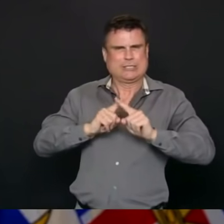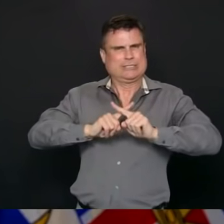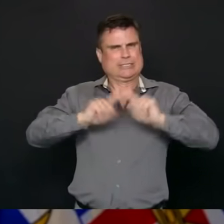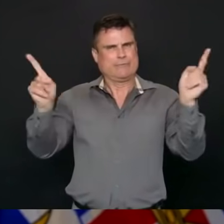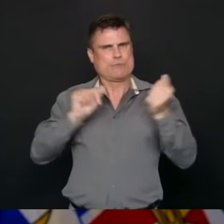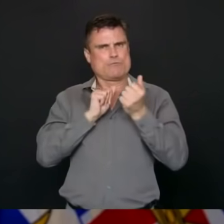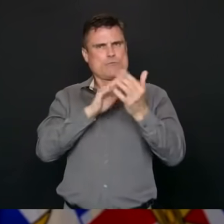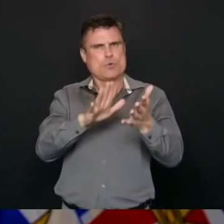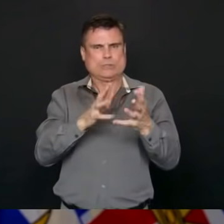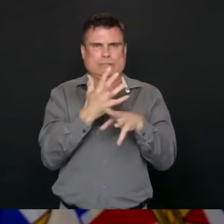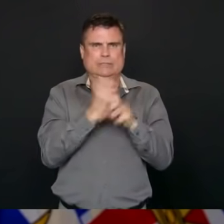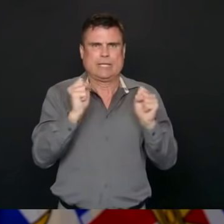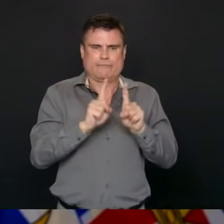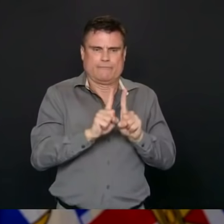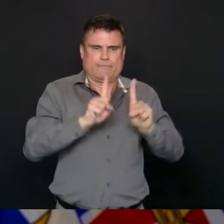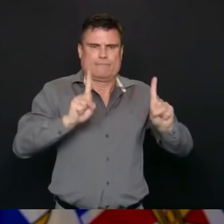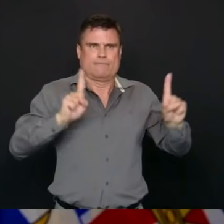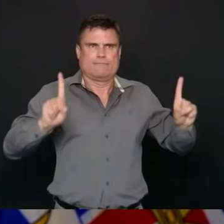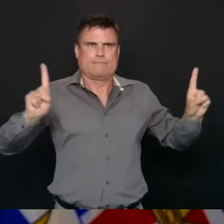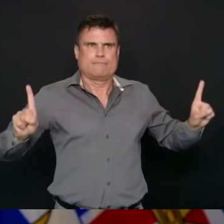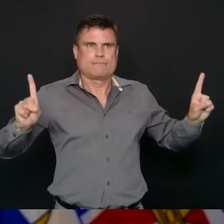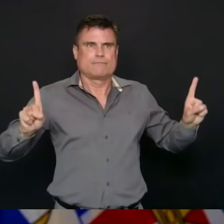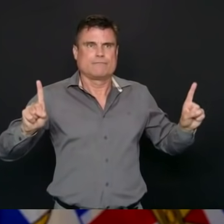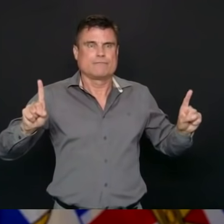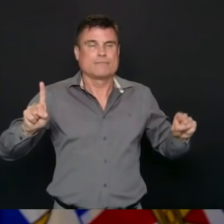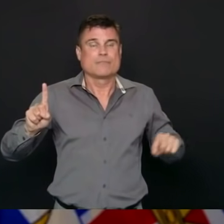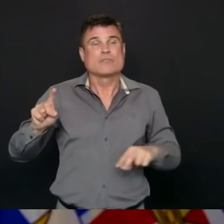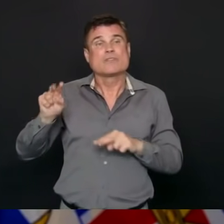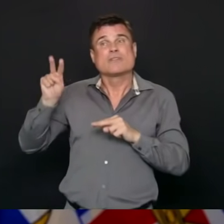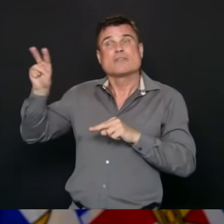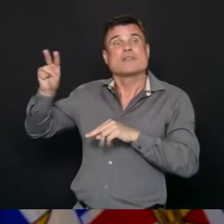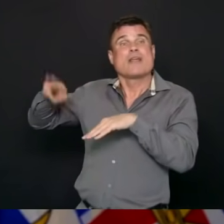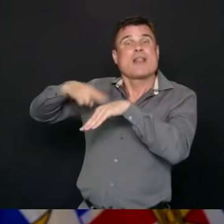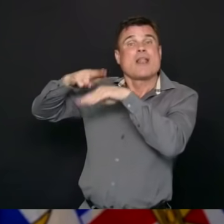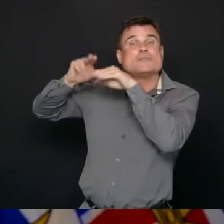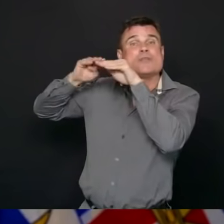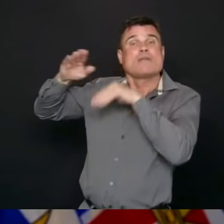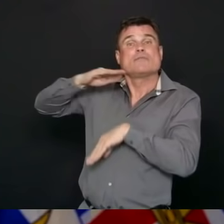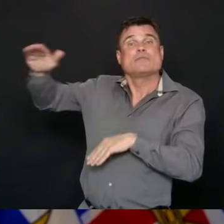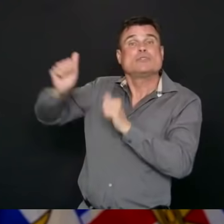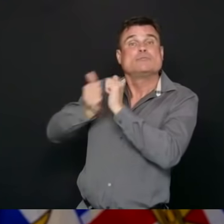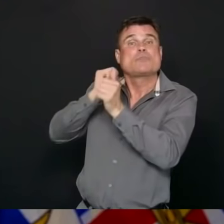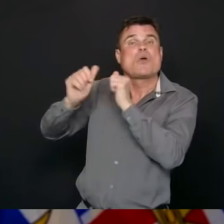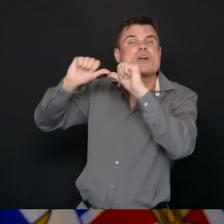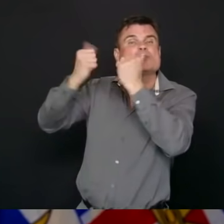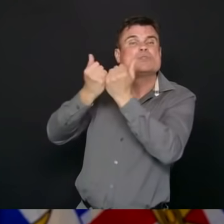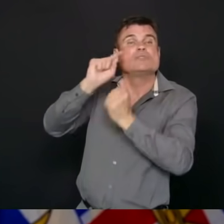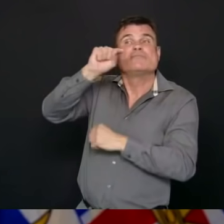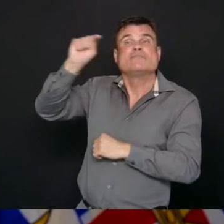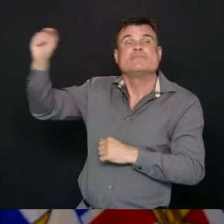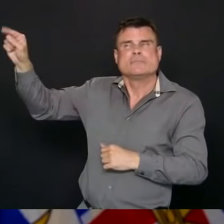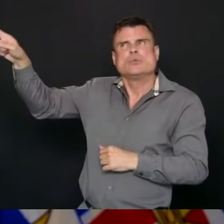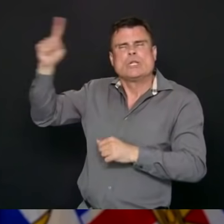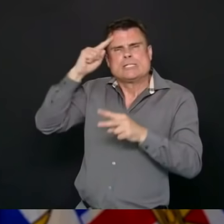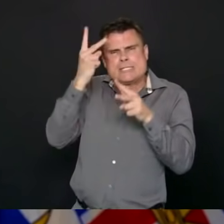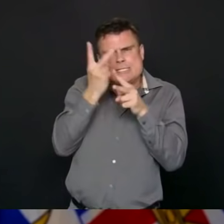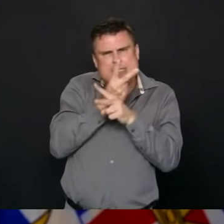to make sure we have common guidance across the country. Those things are happening now. That is for the future.